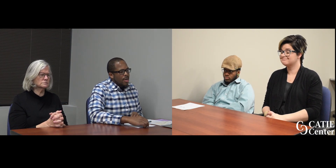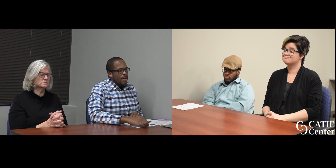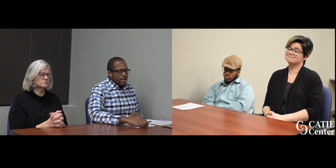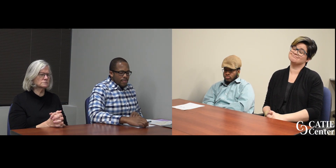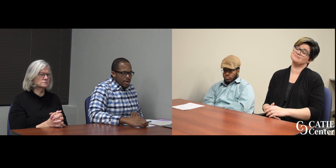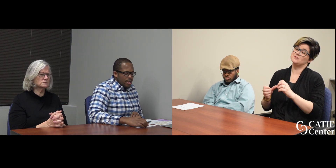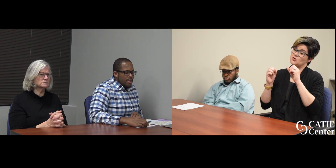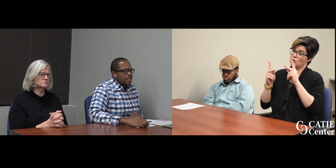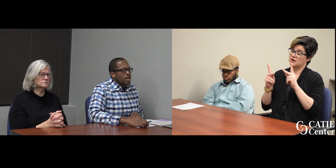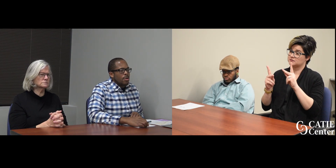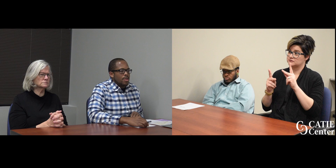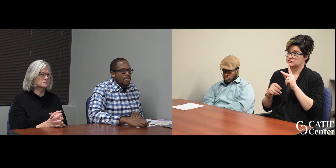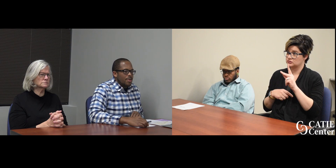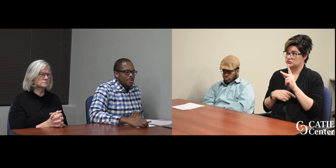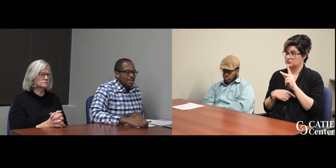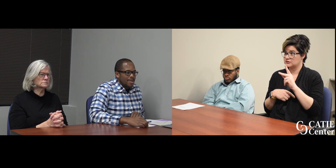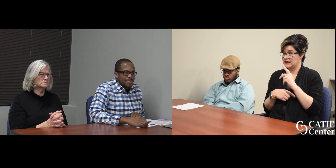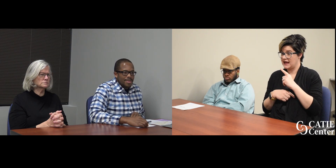So have you ever heard of the COLA Program?